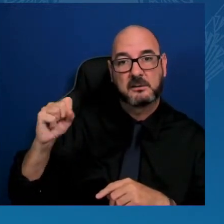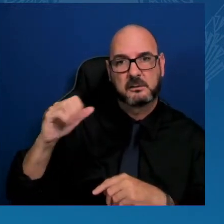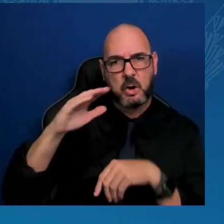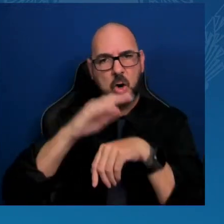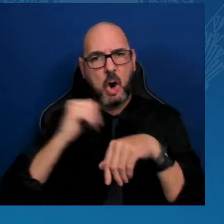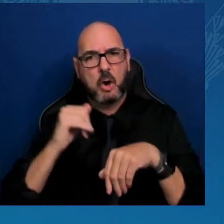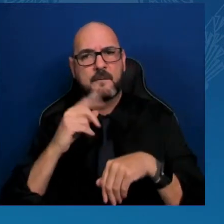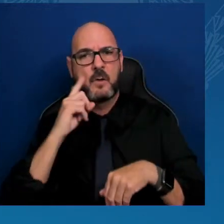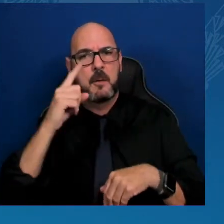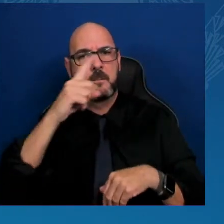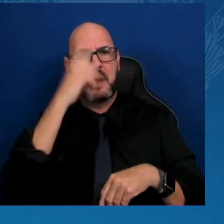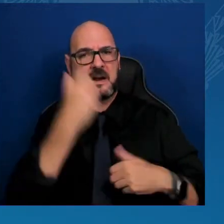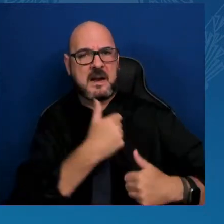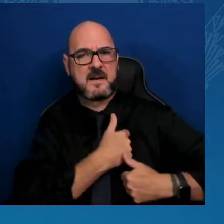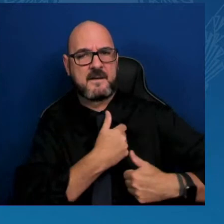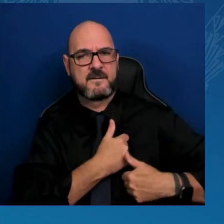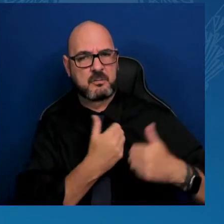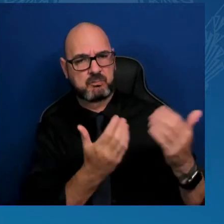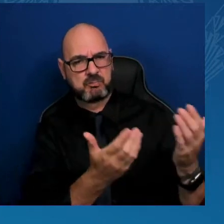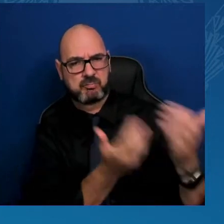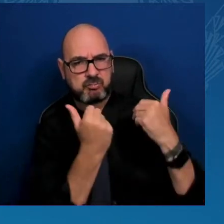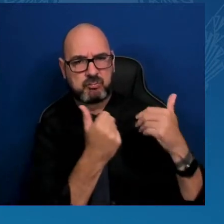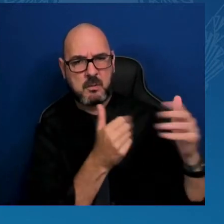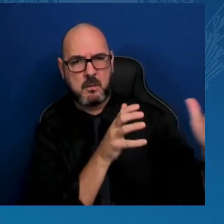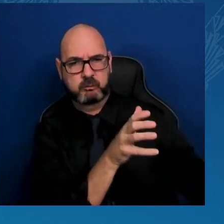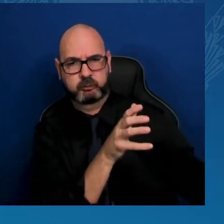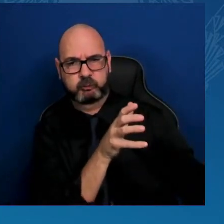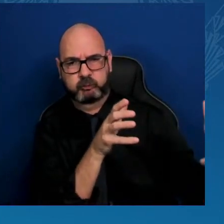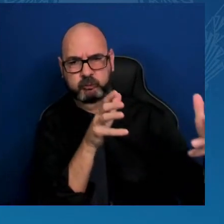In the darkness of segregation, it was faith